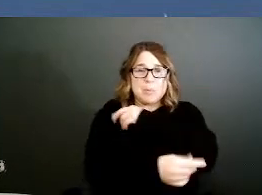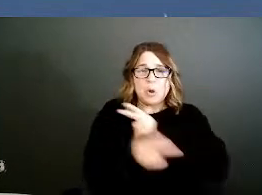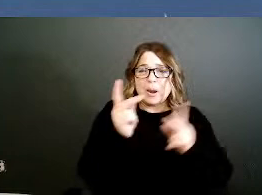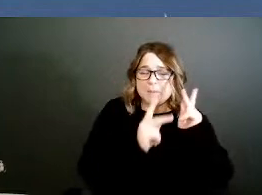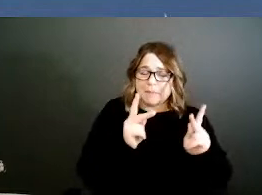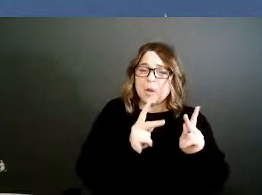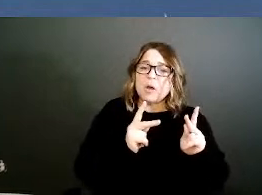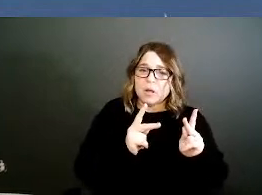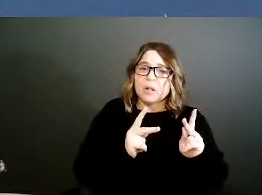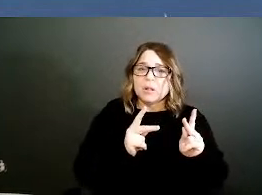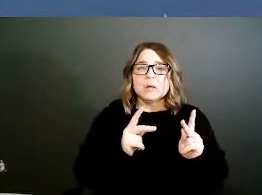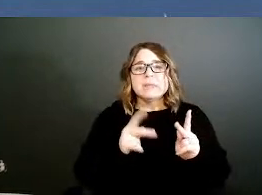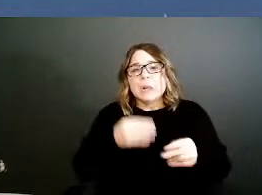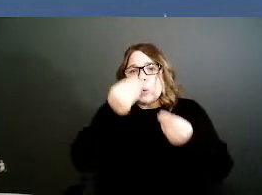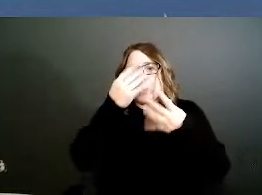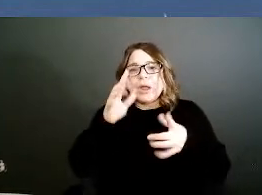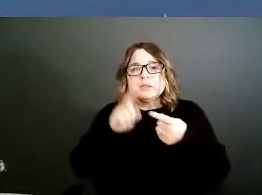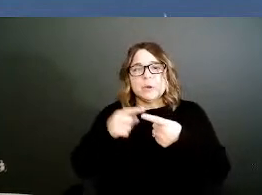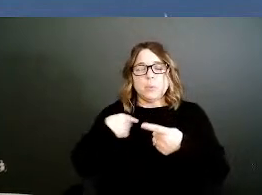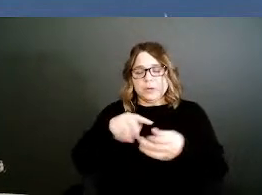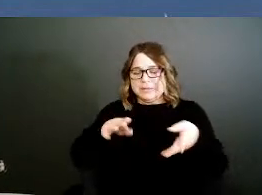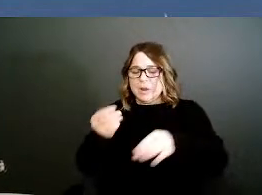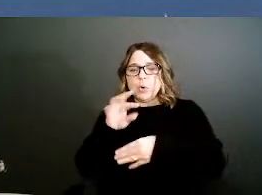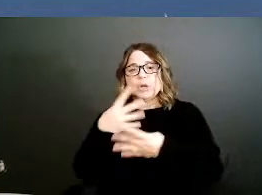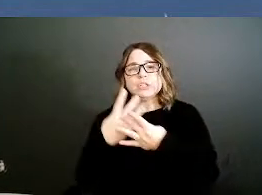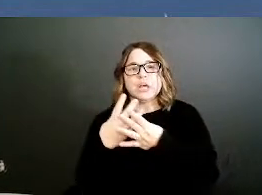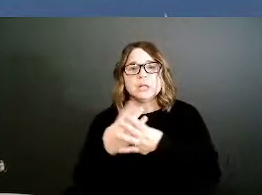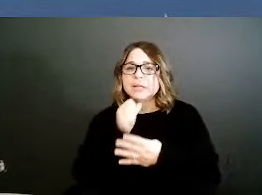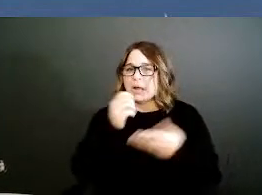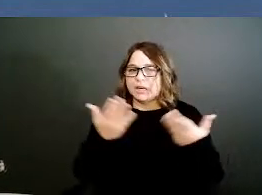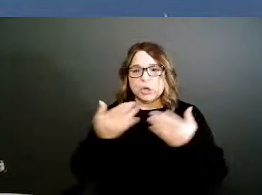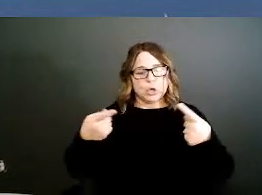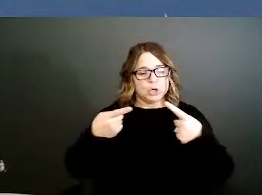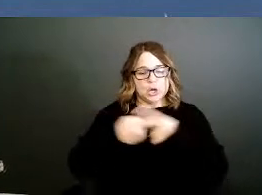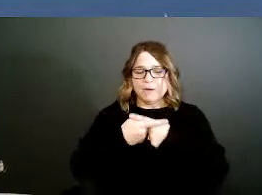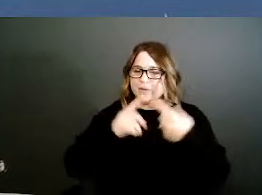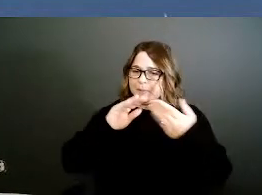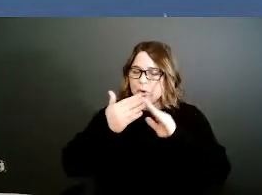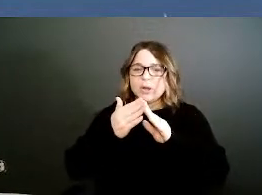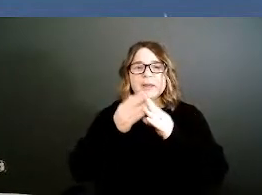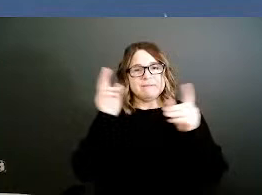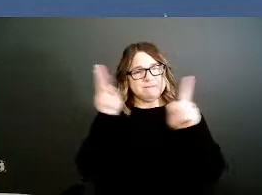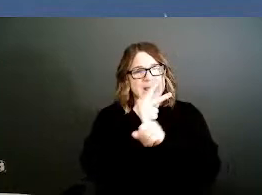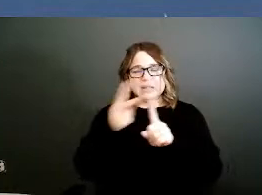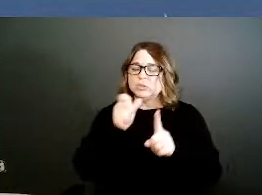VIOLENCE. THEY ARE NOT HERE TO HELP US RESOLVE COMMUNITY CONFLICT AND VOTE NO TO A $27 MILLION INCREASE FOR MPD IN THEIR